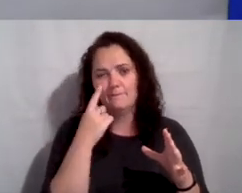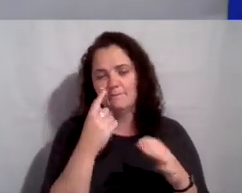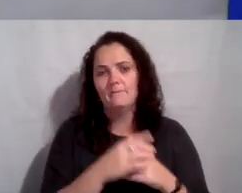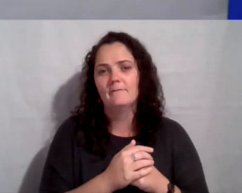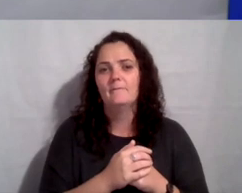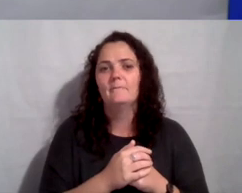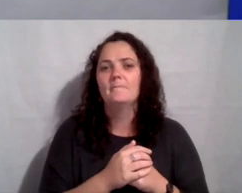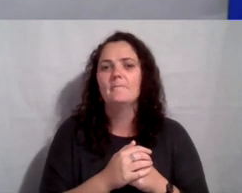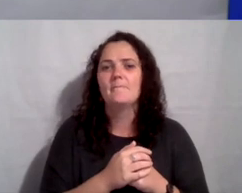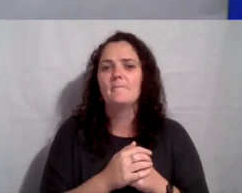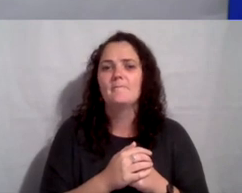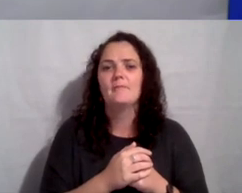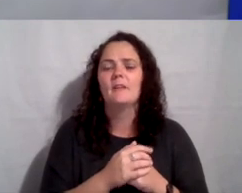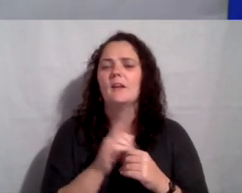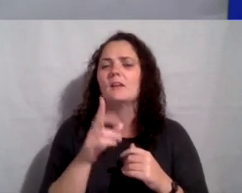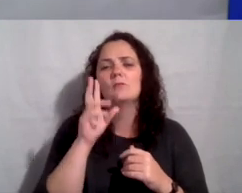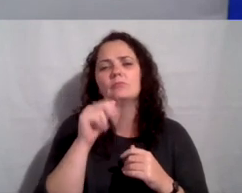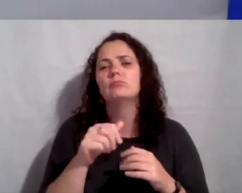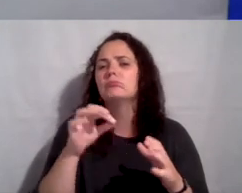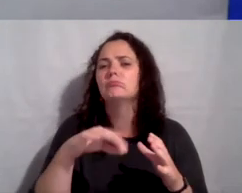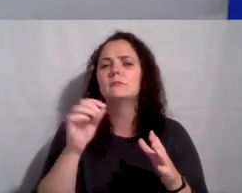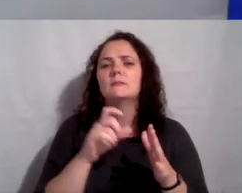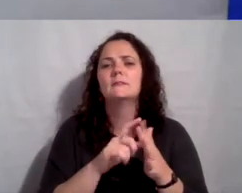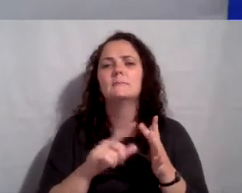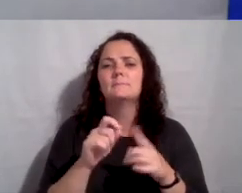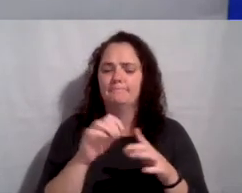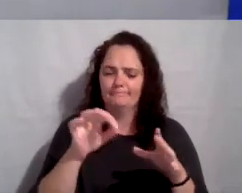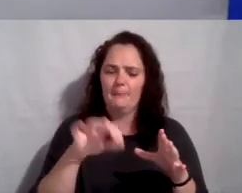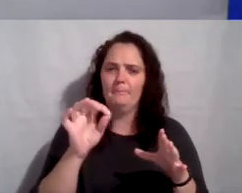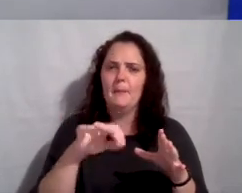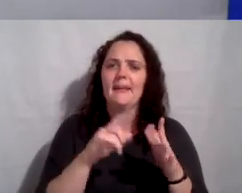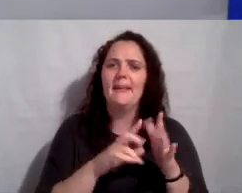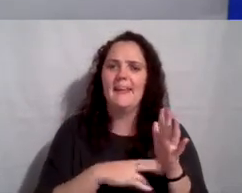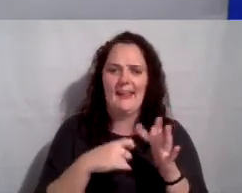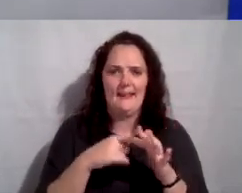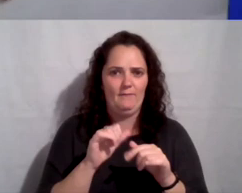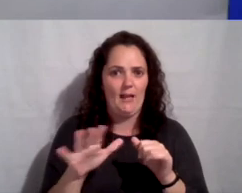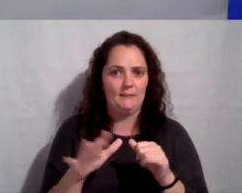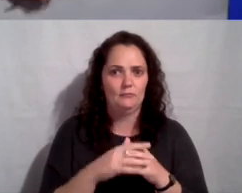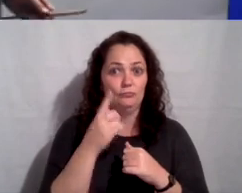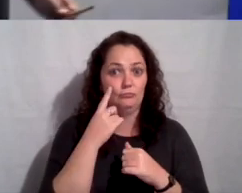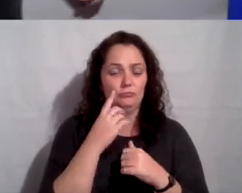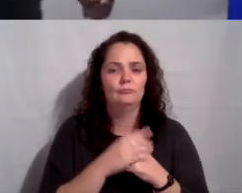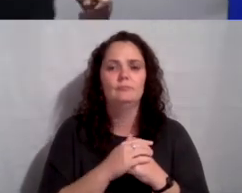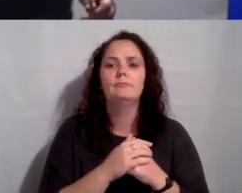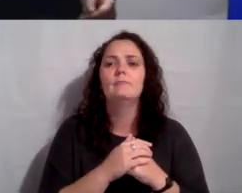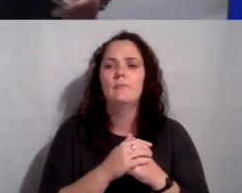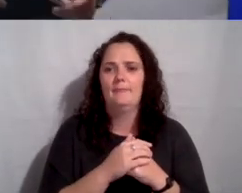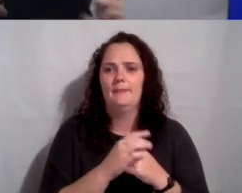draw your willow charcoal works as a great dip tool when working with a bottle of ink, so you can try that. Alright I'm going to go back over to my willow